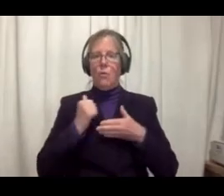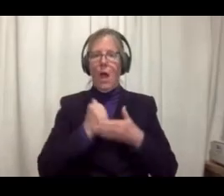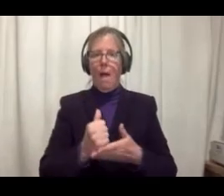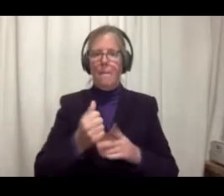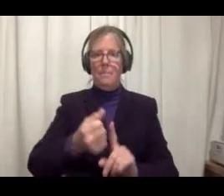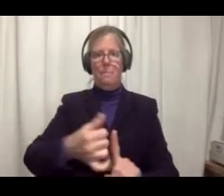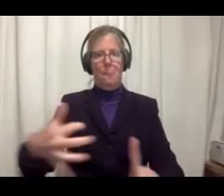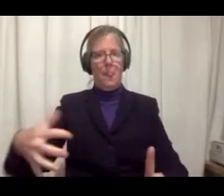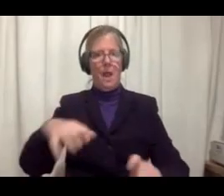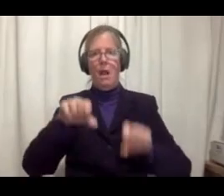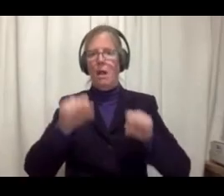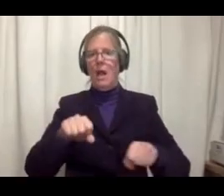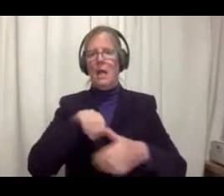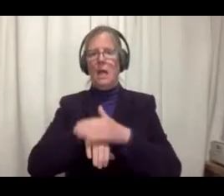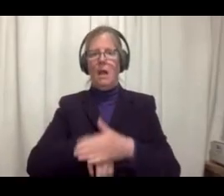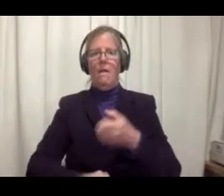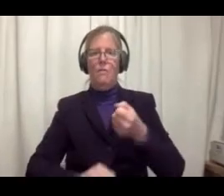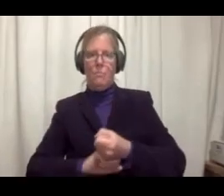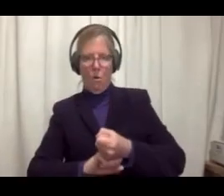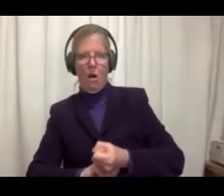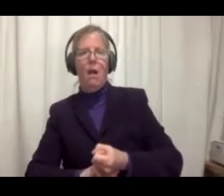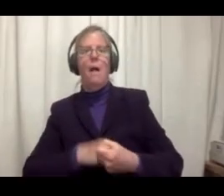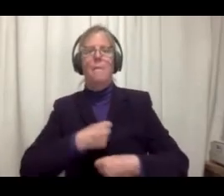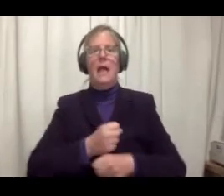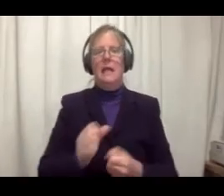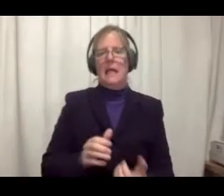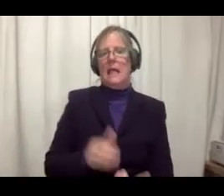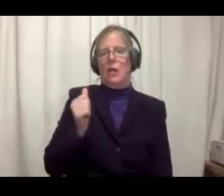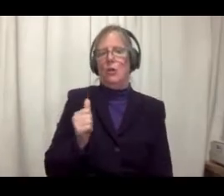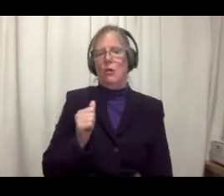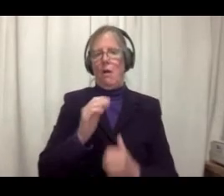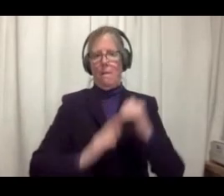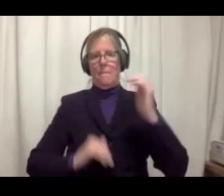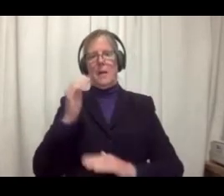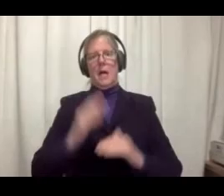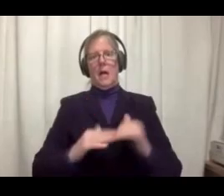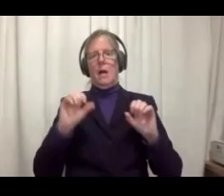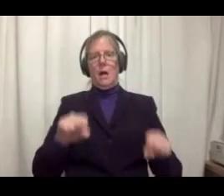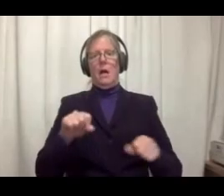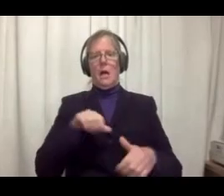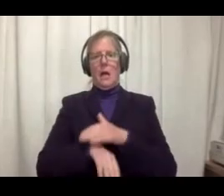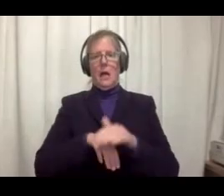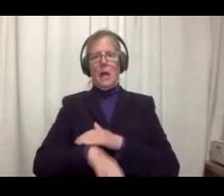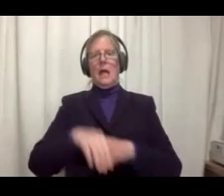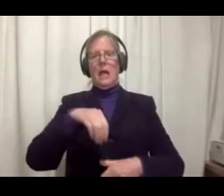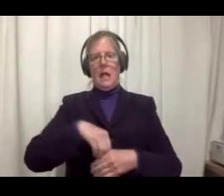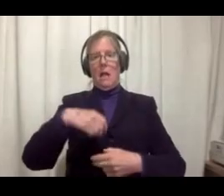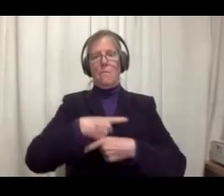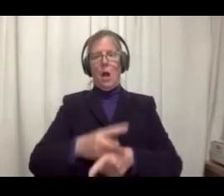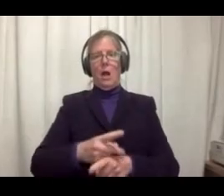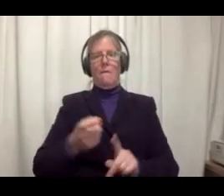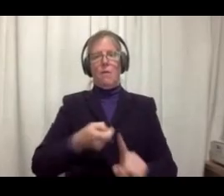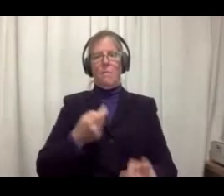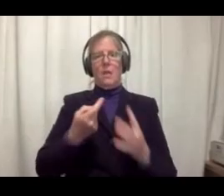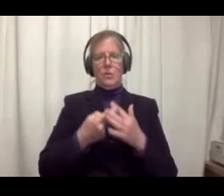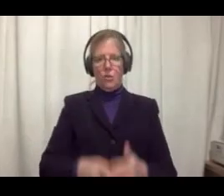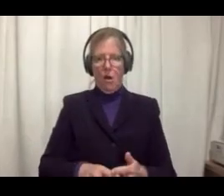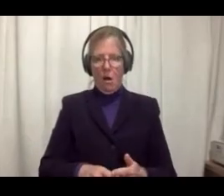One DIF 421F grantee, the Minnesota Department of Employment and Economic Development,